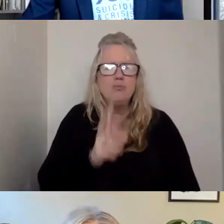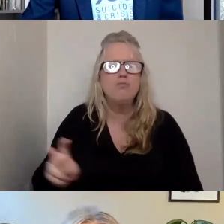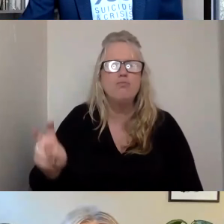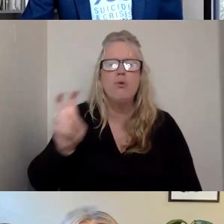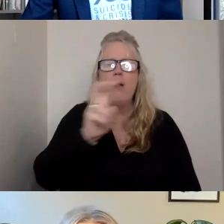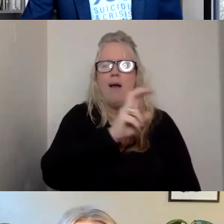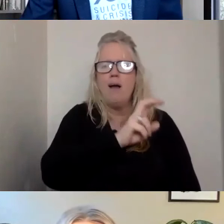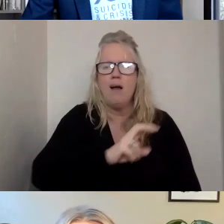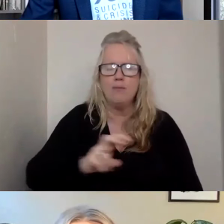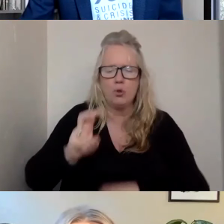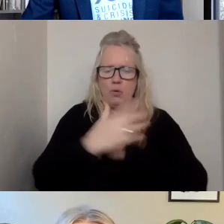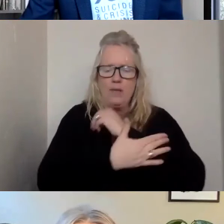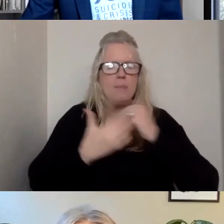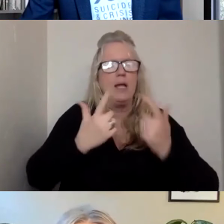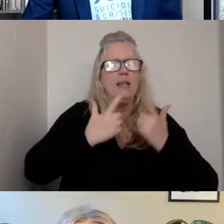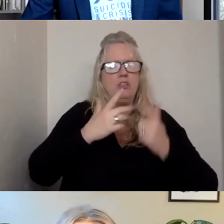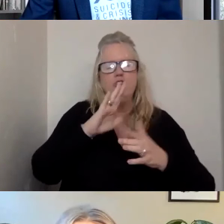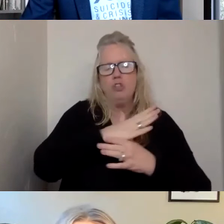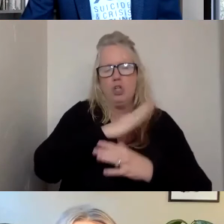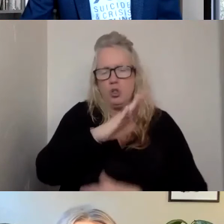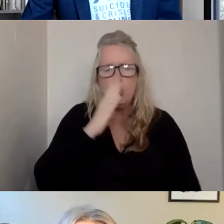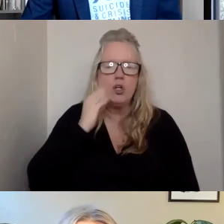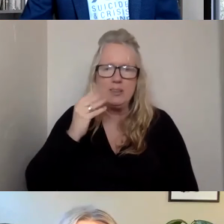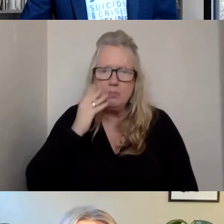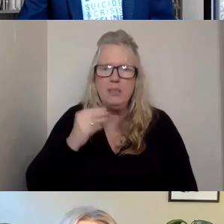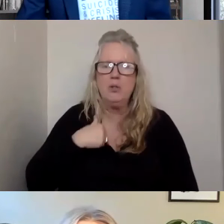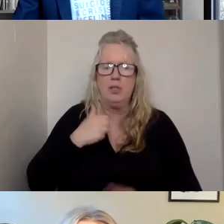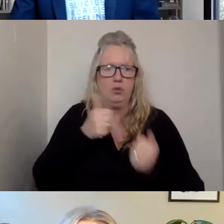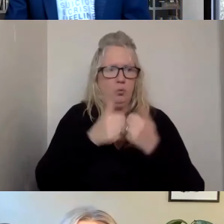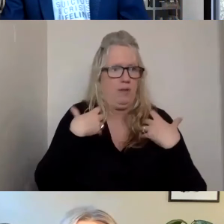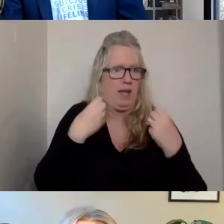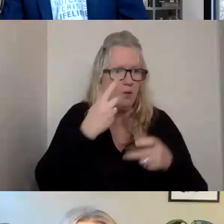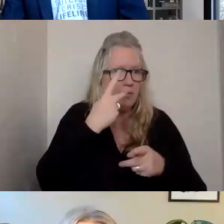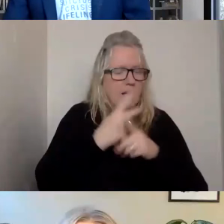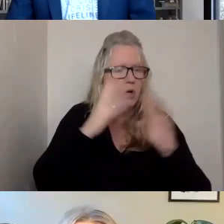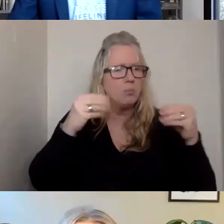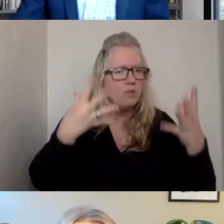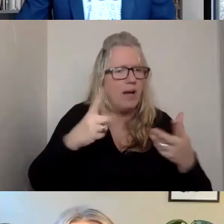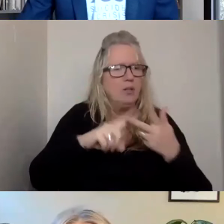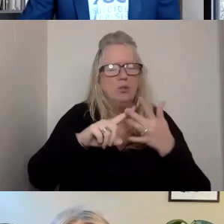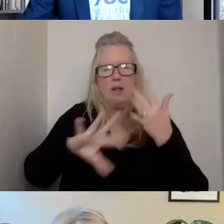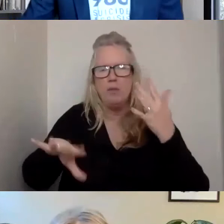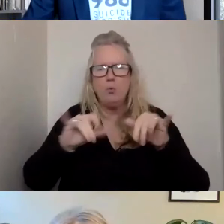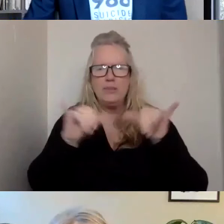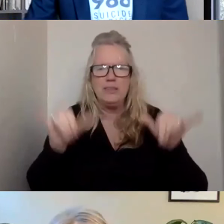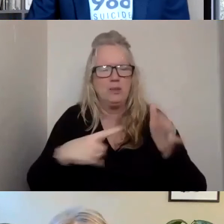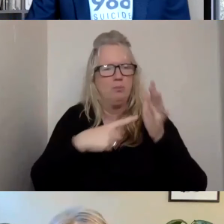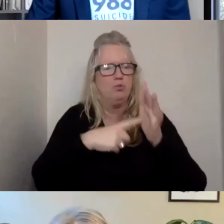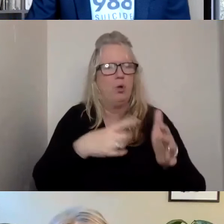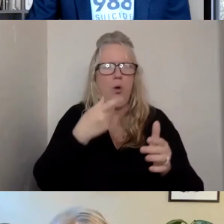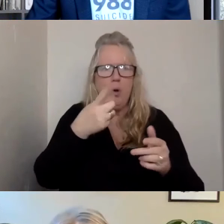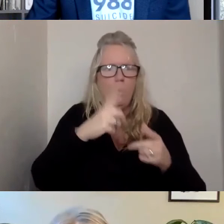SHARED HER EXPERIENCE WITH HEALTH CARE PROVIDERS AND SYSTEMS TO IMPROVE THE CARE OF SUICIDAL PATIENTS.